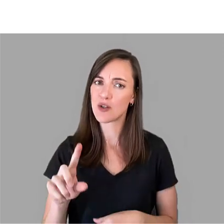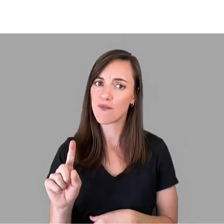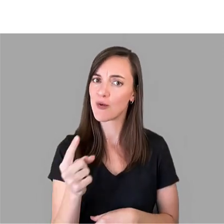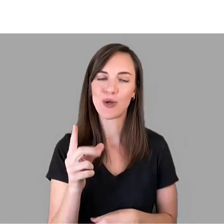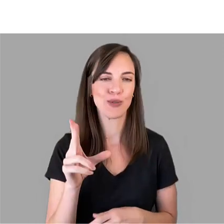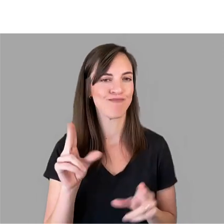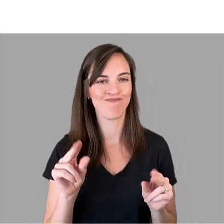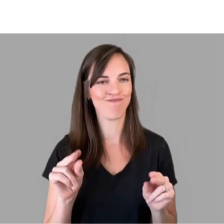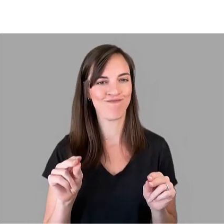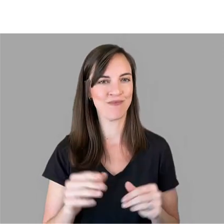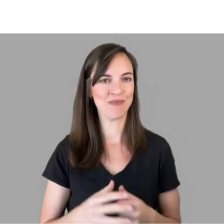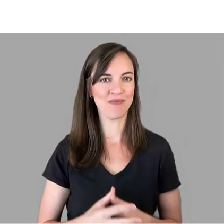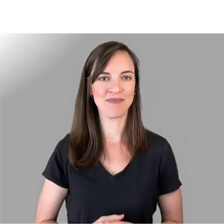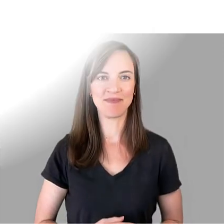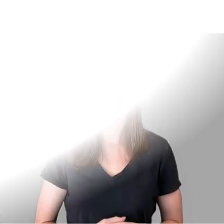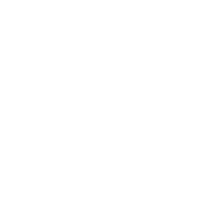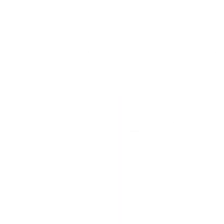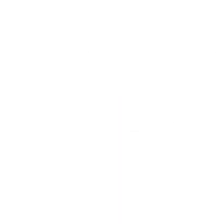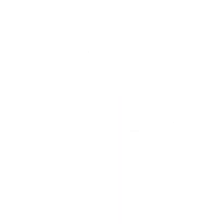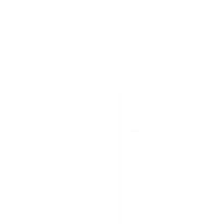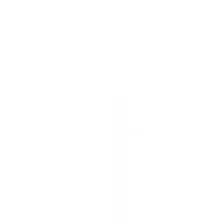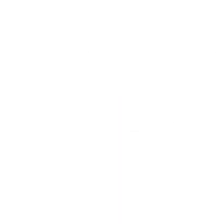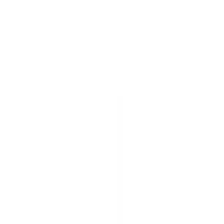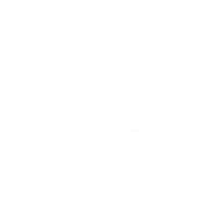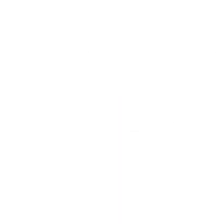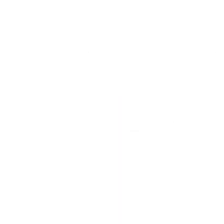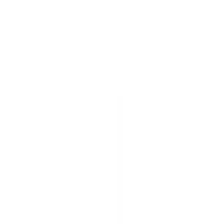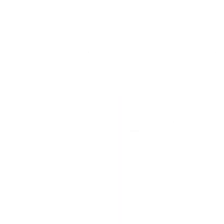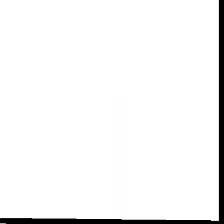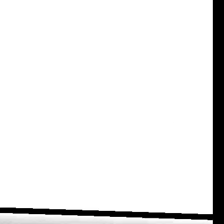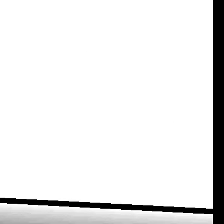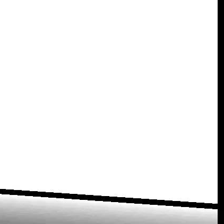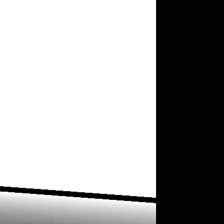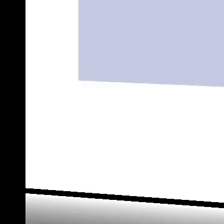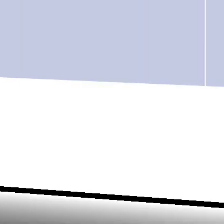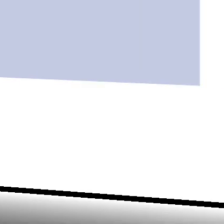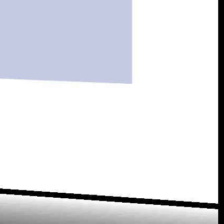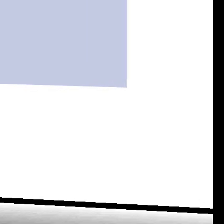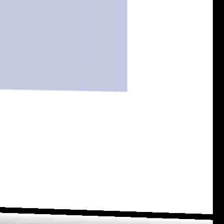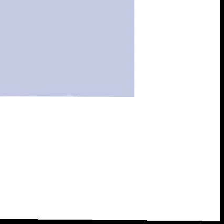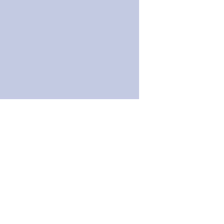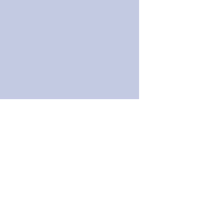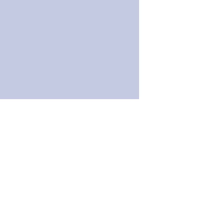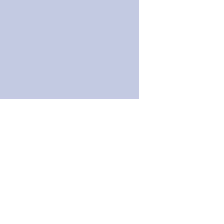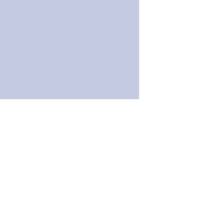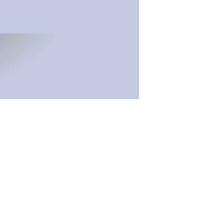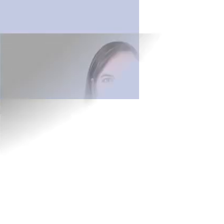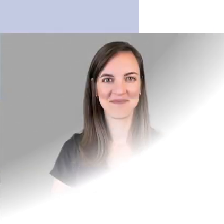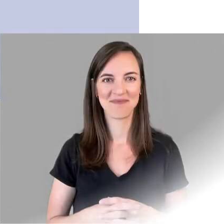then the team should provide the device.